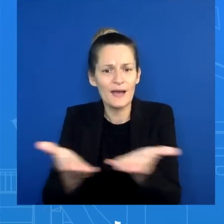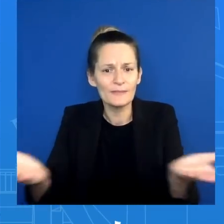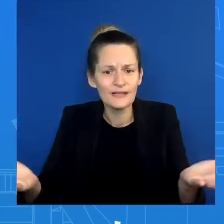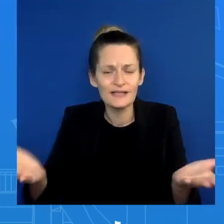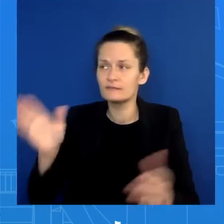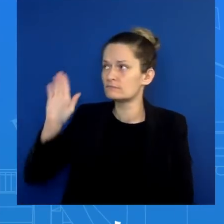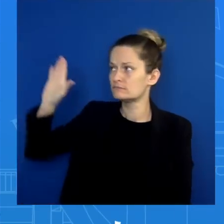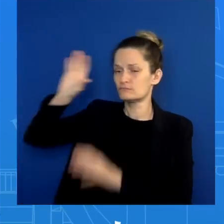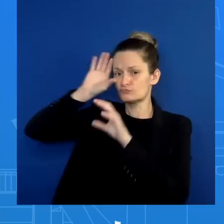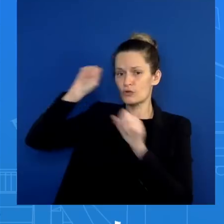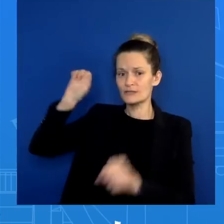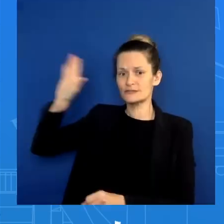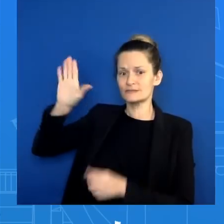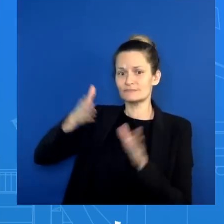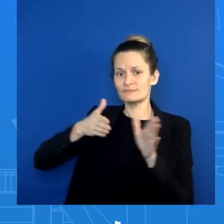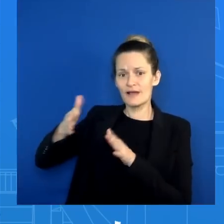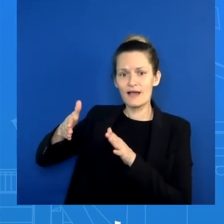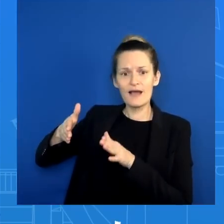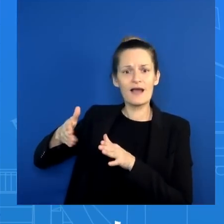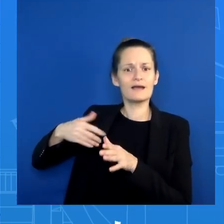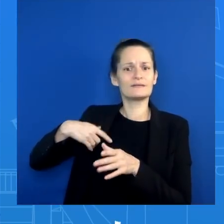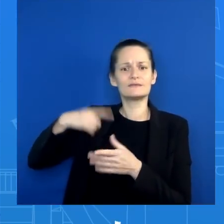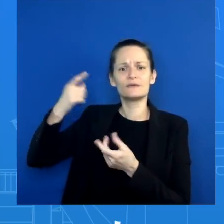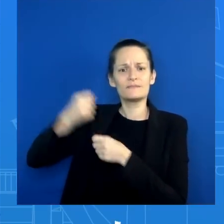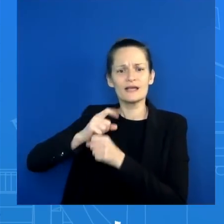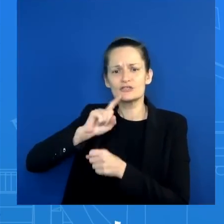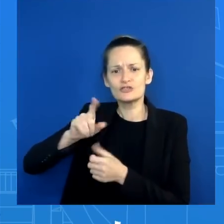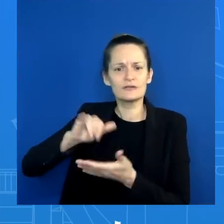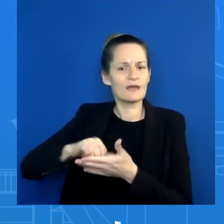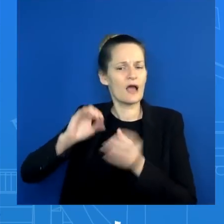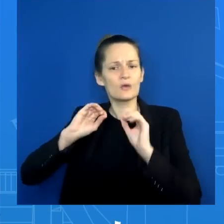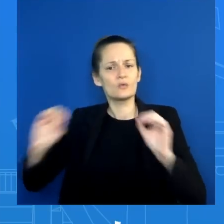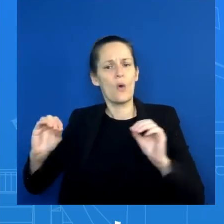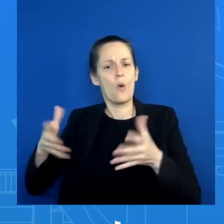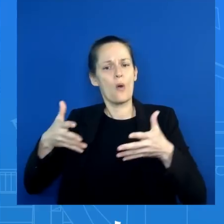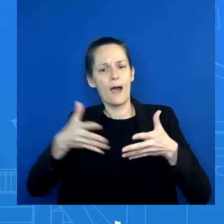That Steve and I'll come around focus because. The PressL Says of how much the plan will cost.